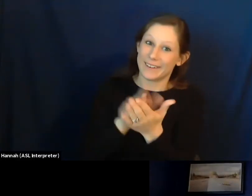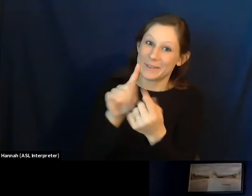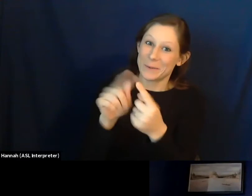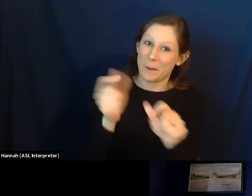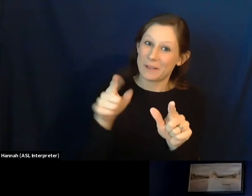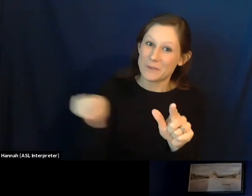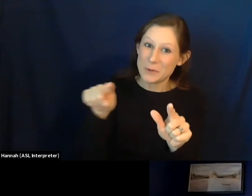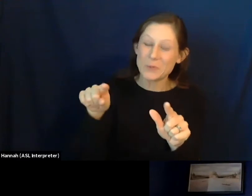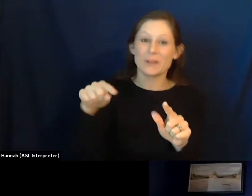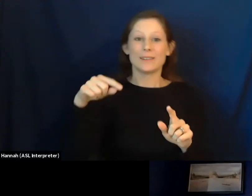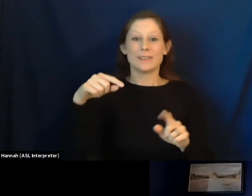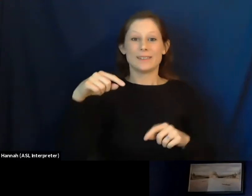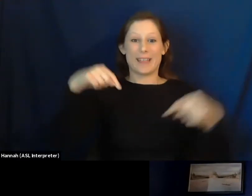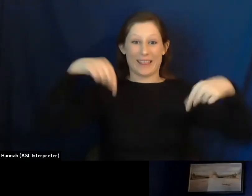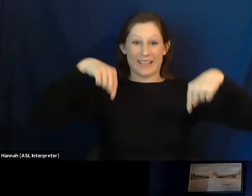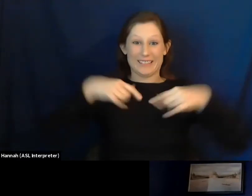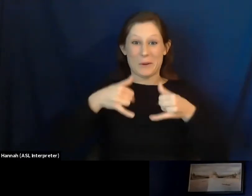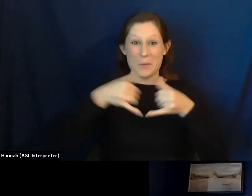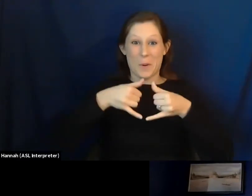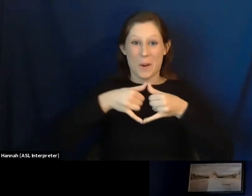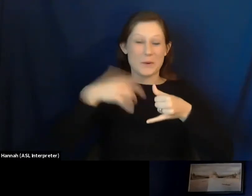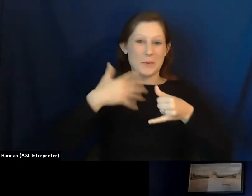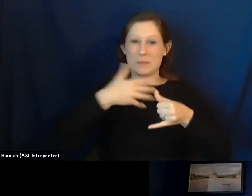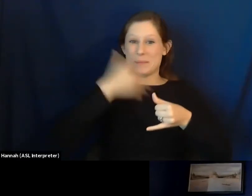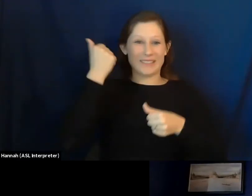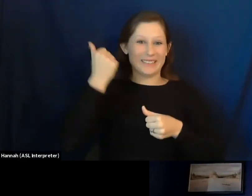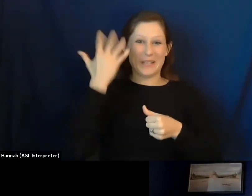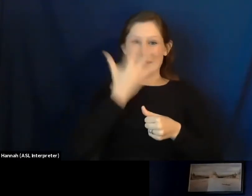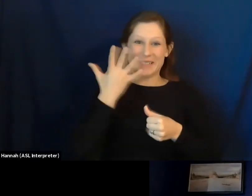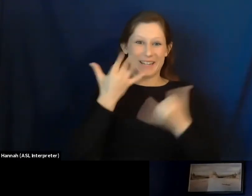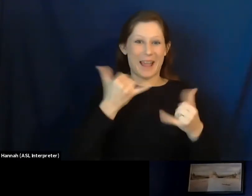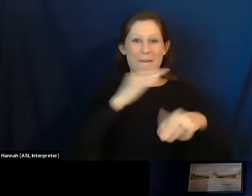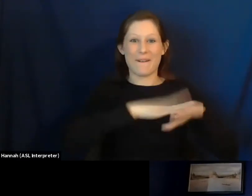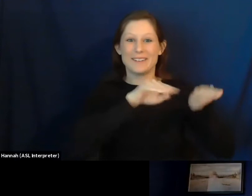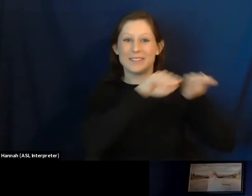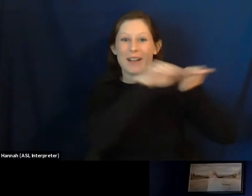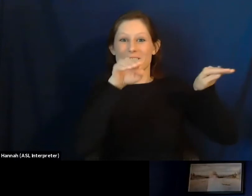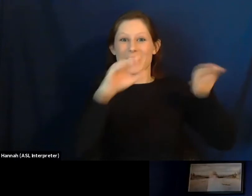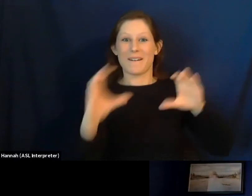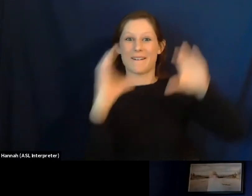might be the coolest and best looking thing that we now have on our shelves.